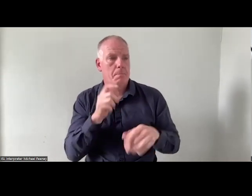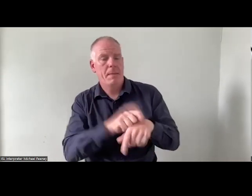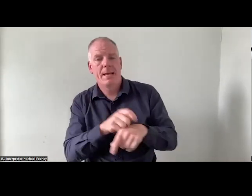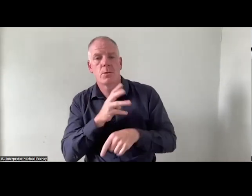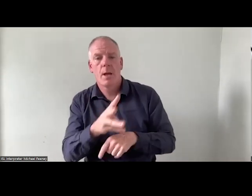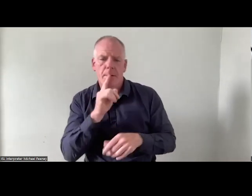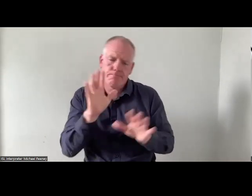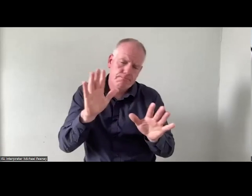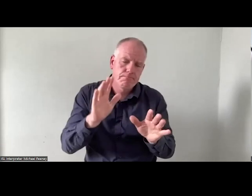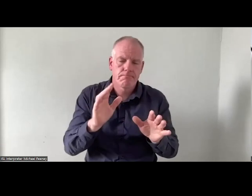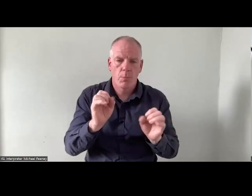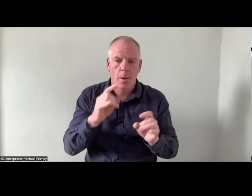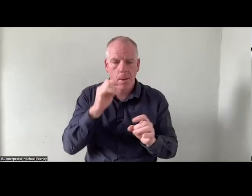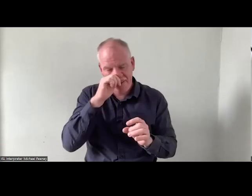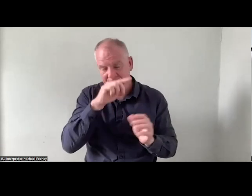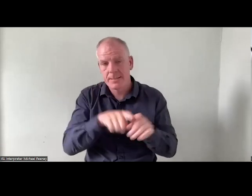It can also though be...